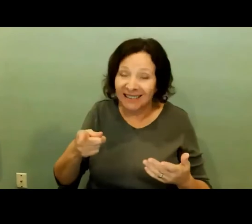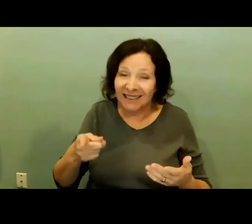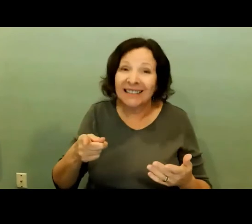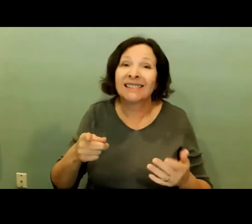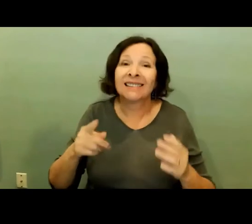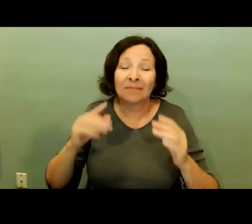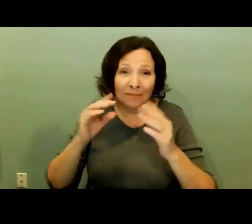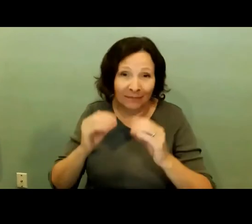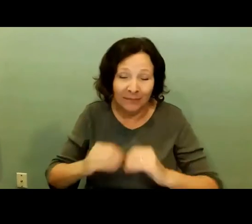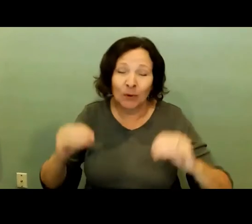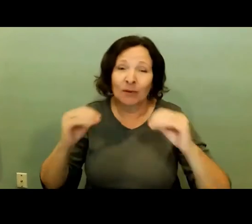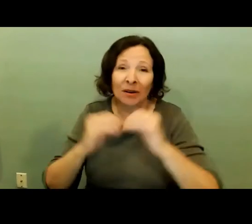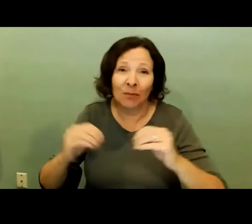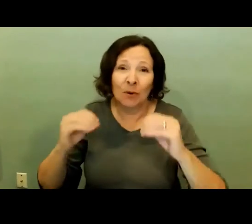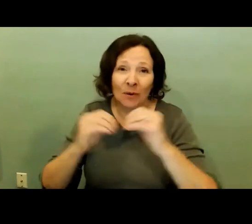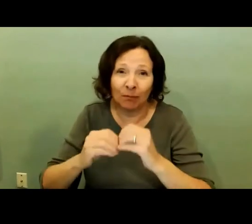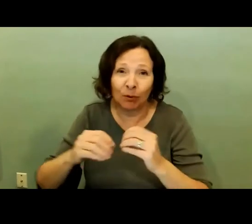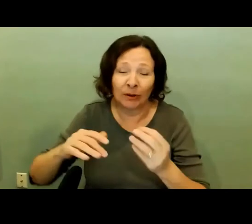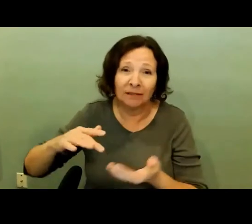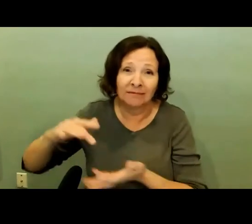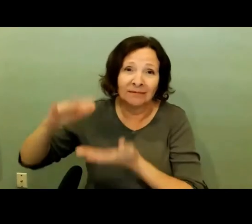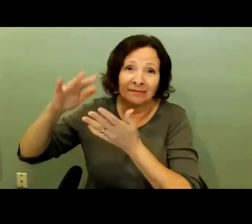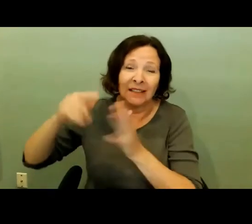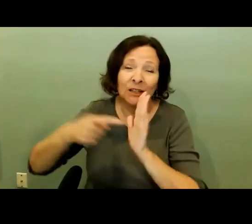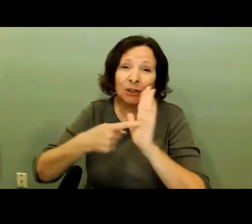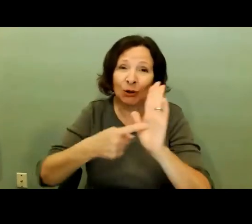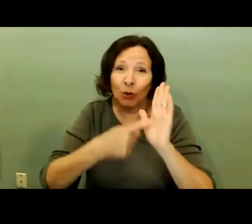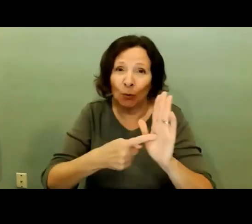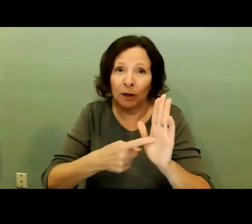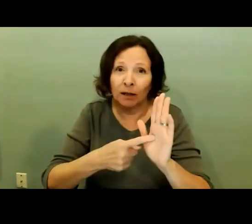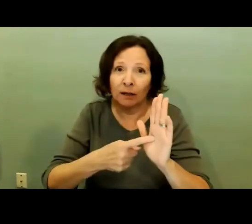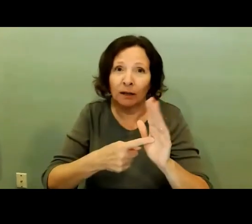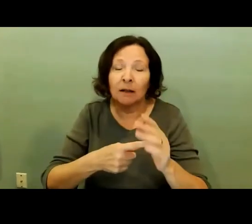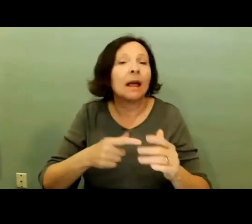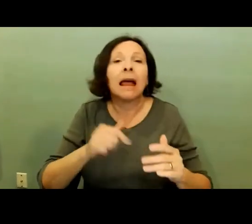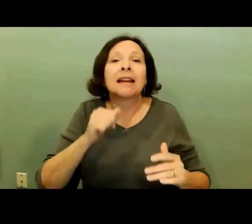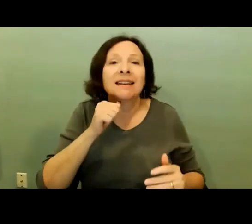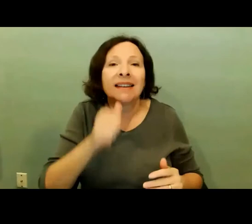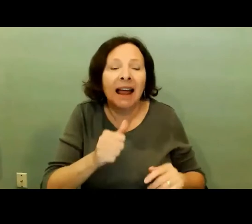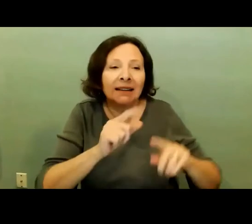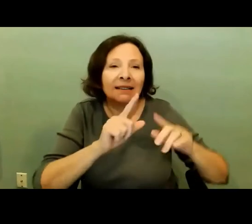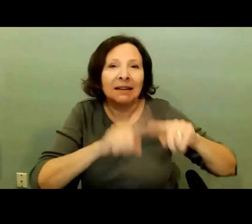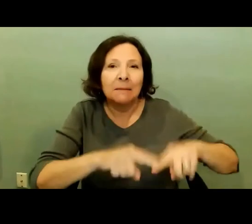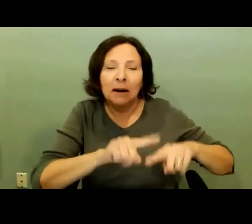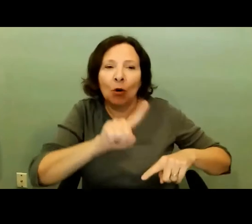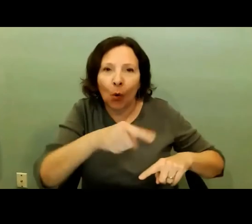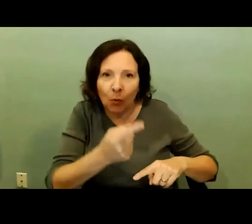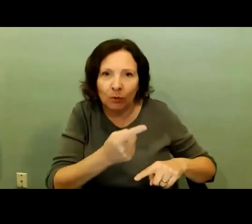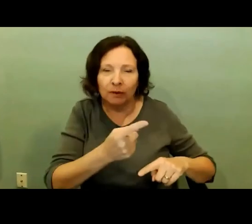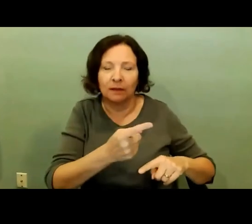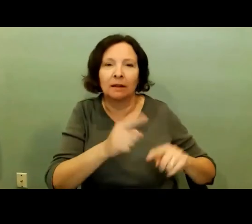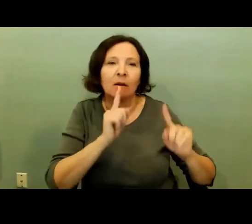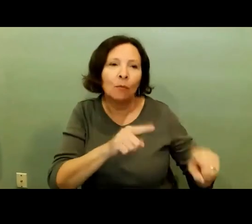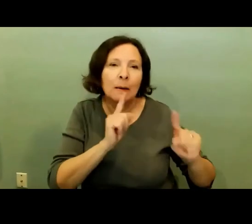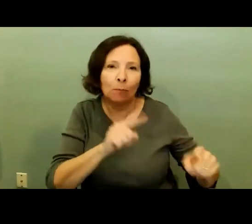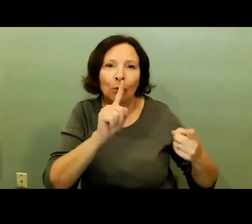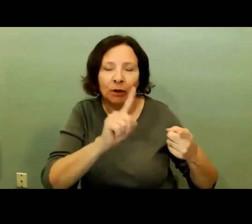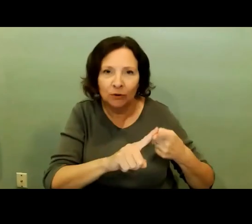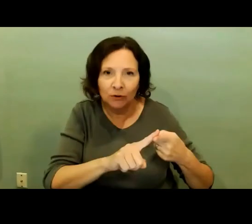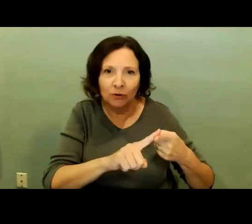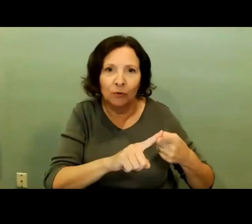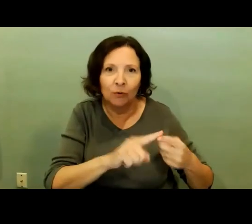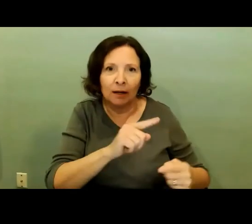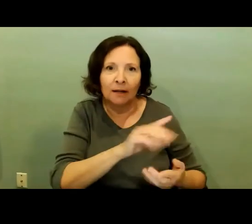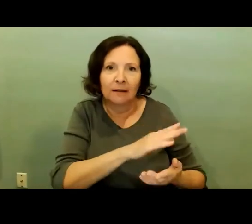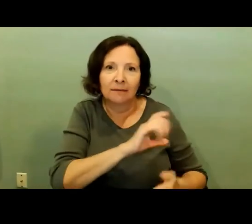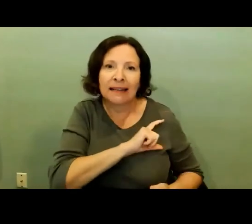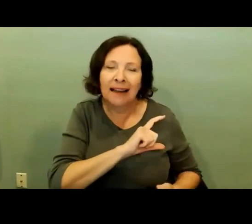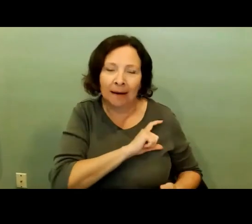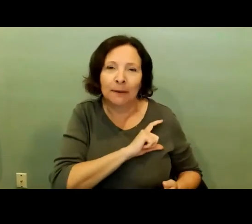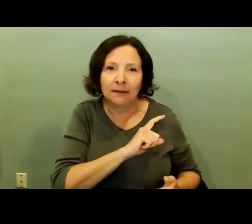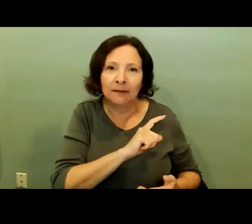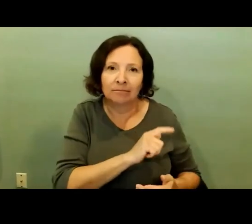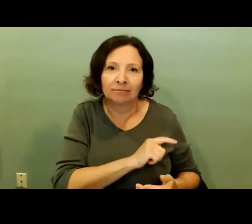So this is only the tip of the iceberg, even the most diverse campuses forms of